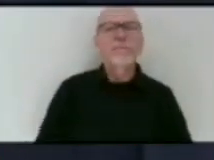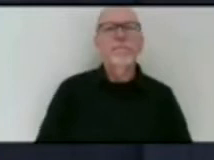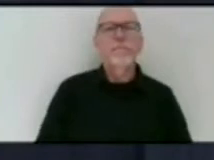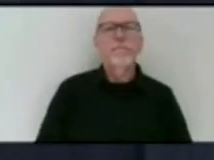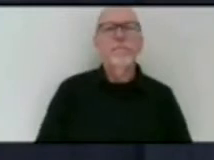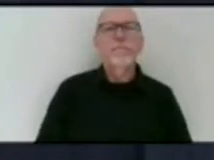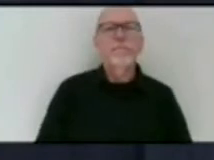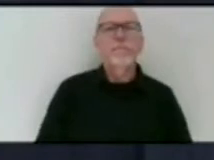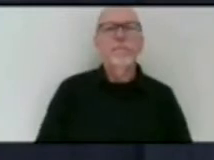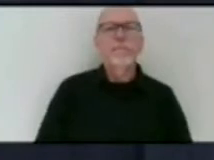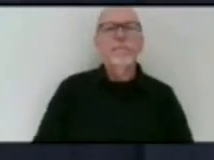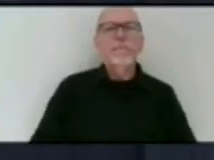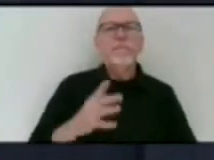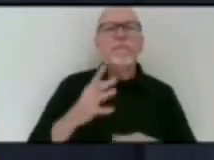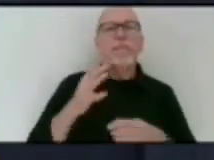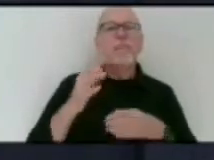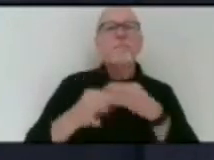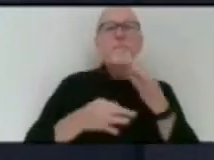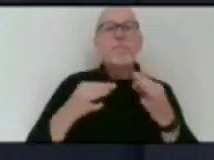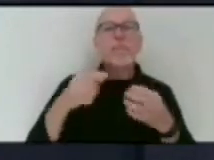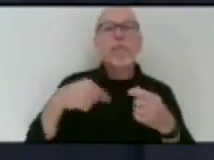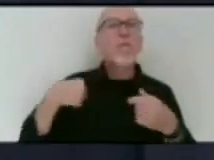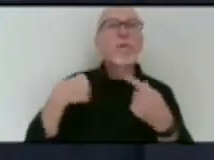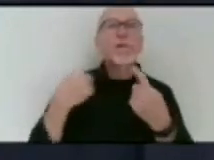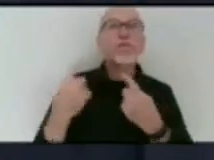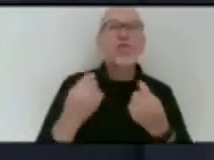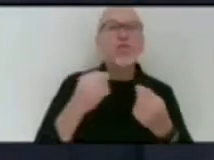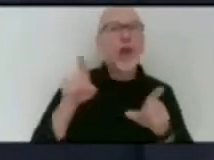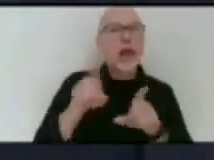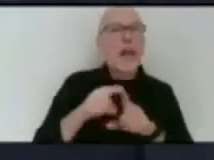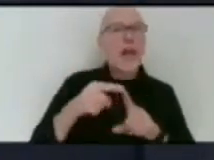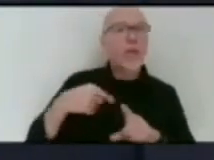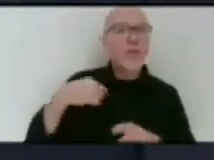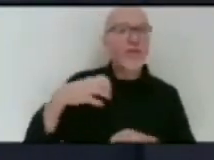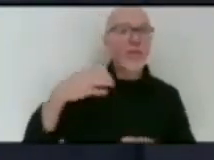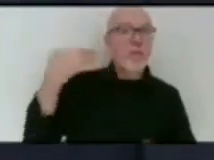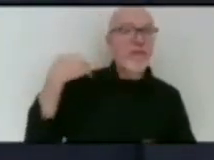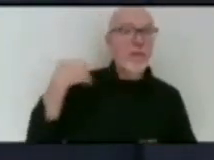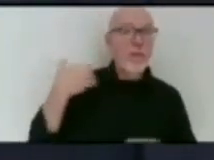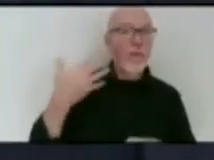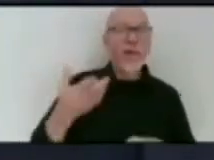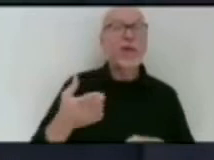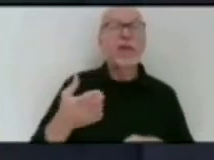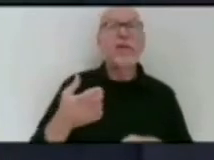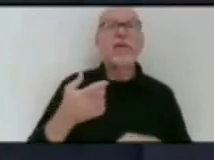rather than doing the things that we had been doing that allowed us to open